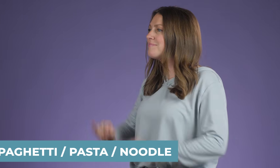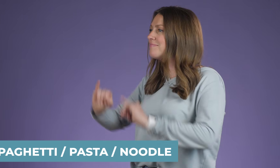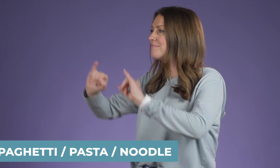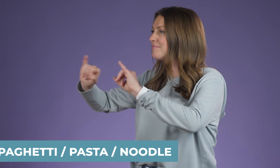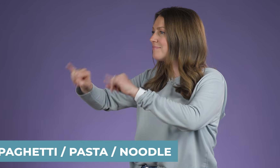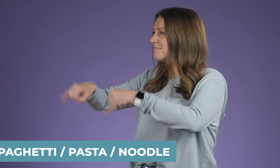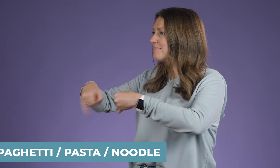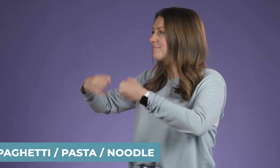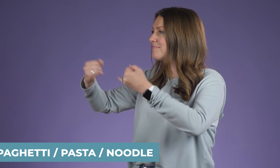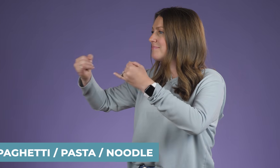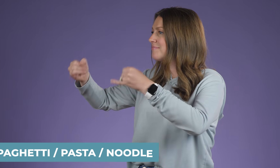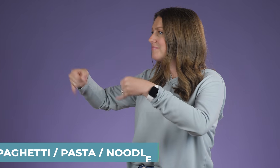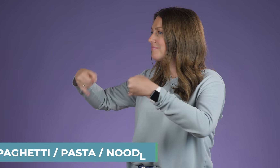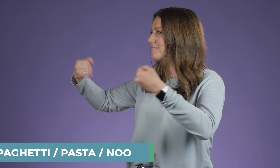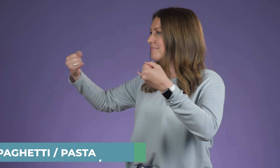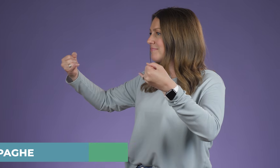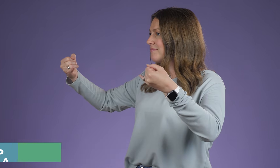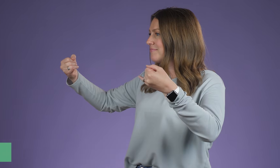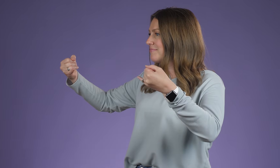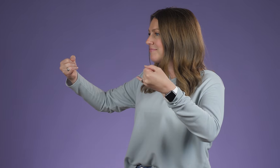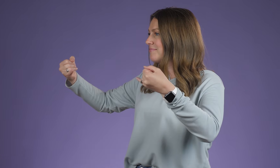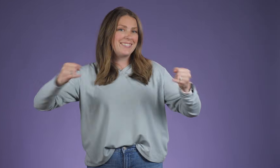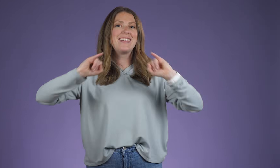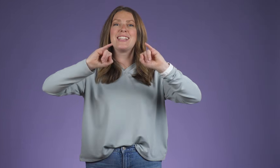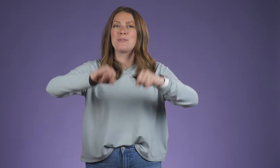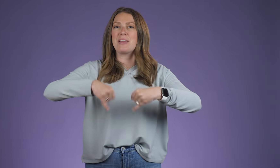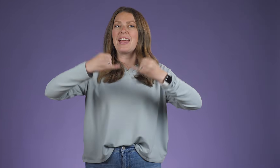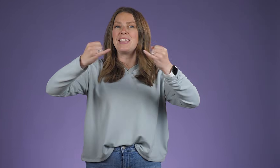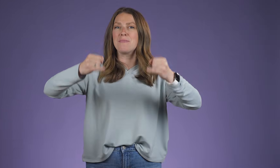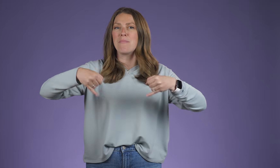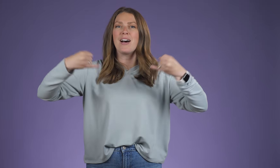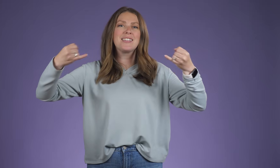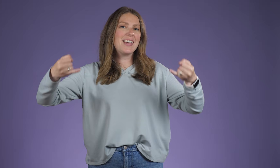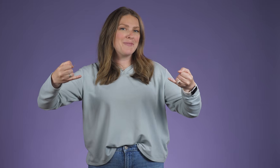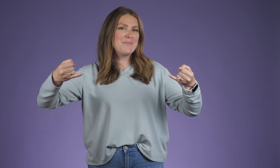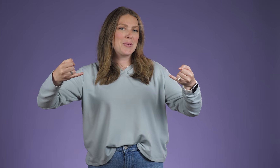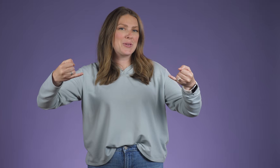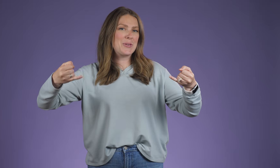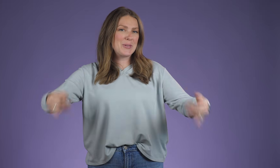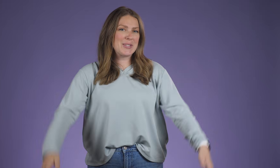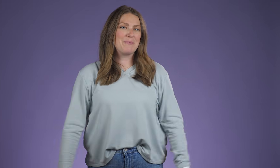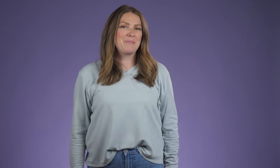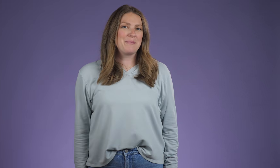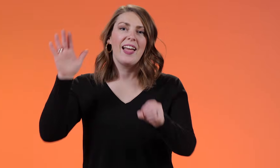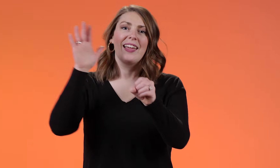You're making the shape of the spaghetti. Spaghetti, pasta or noodles.